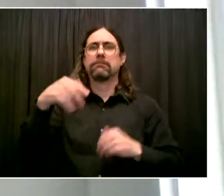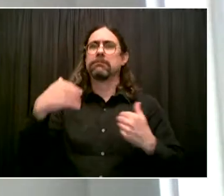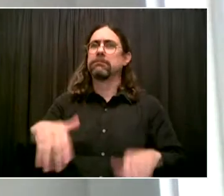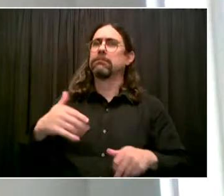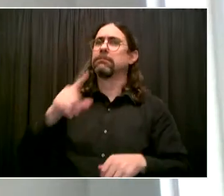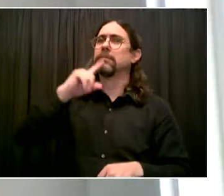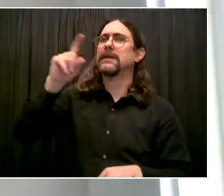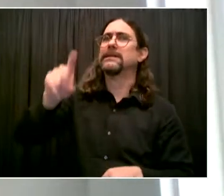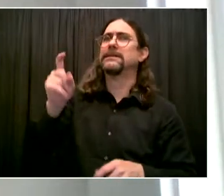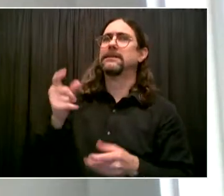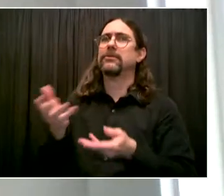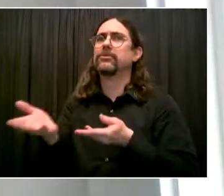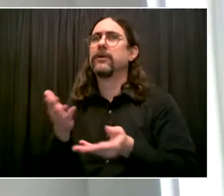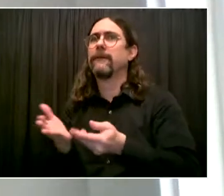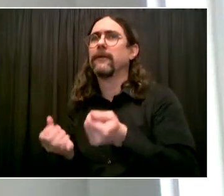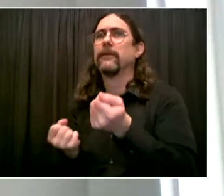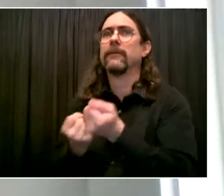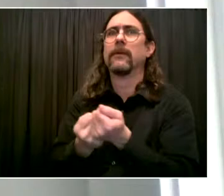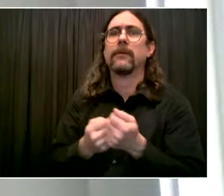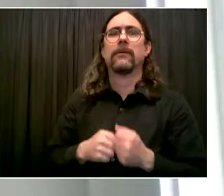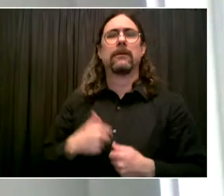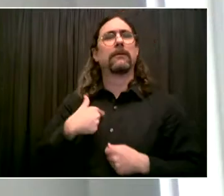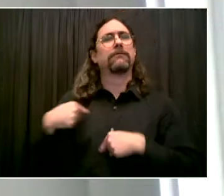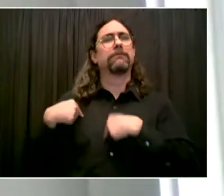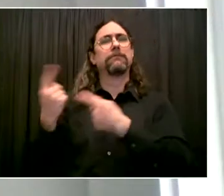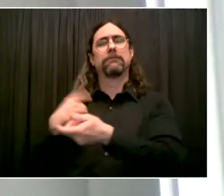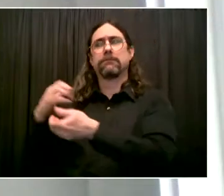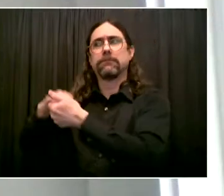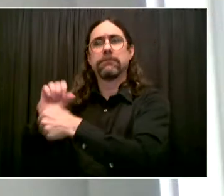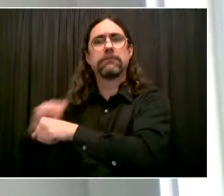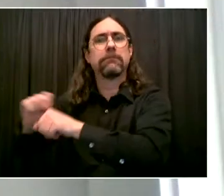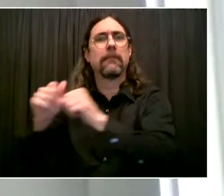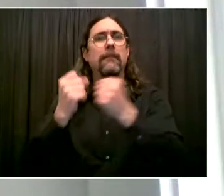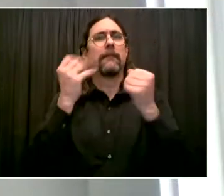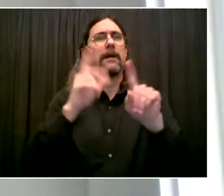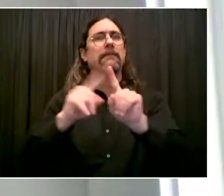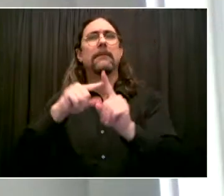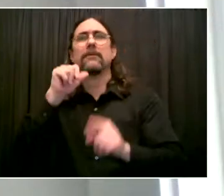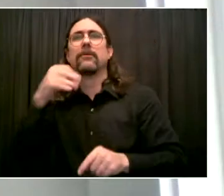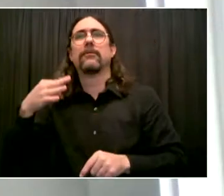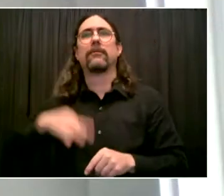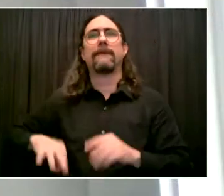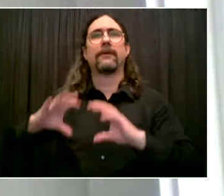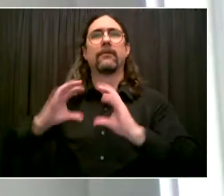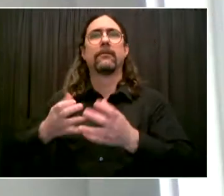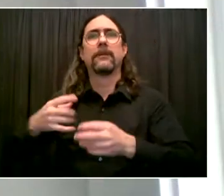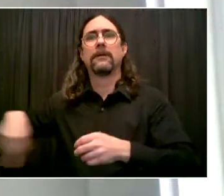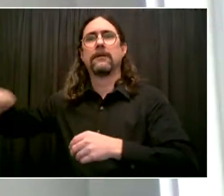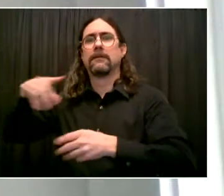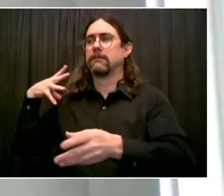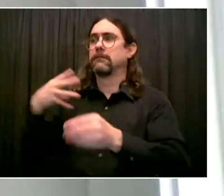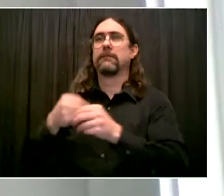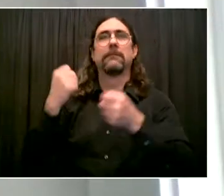THANK YOU MR. MAYOR, THANK YOU FOR FOCUSING YOUR ATTENTION ON MUCH-NEEDED SERVICES. AS SOMEONE WHO HAS WORKED CLOSELY WITH